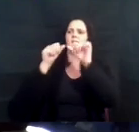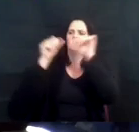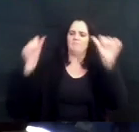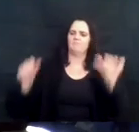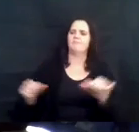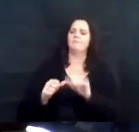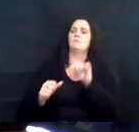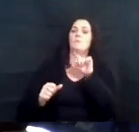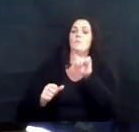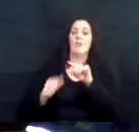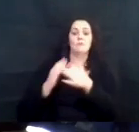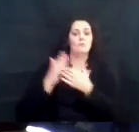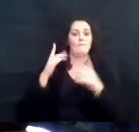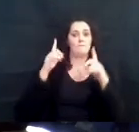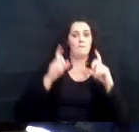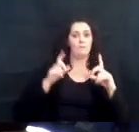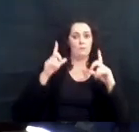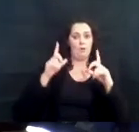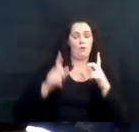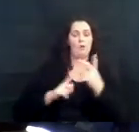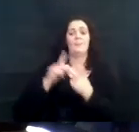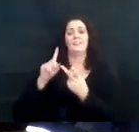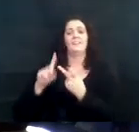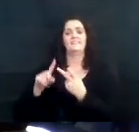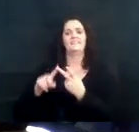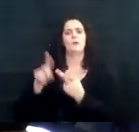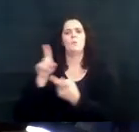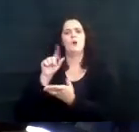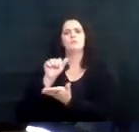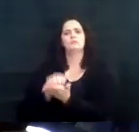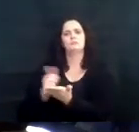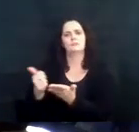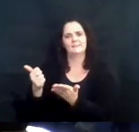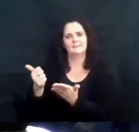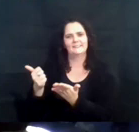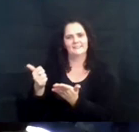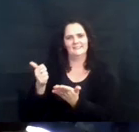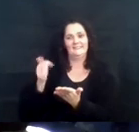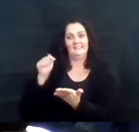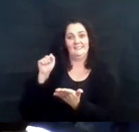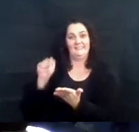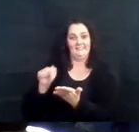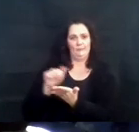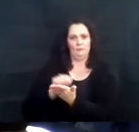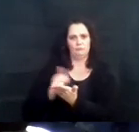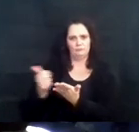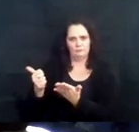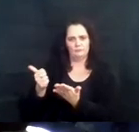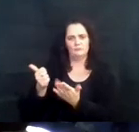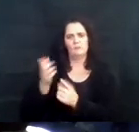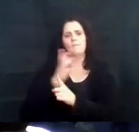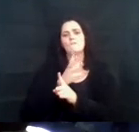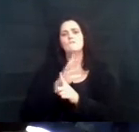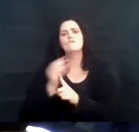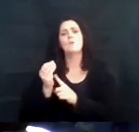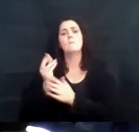print but a print that is derived from a drawing and from a film work actually, a